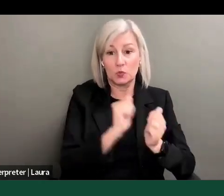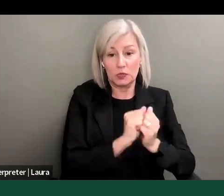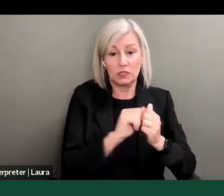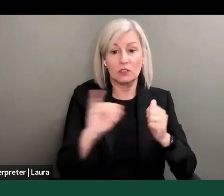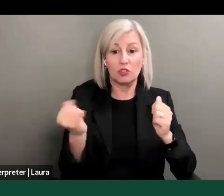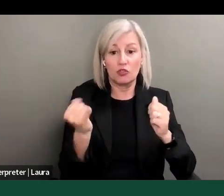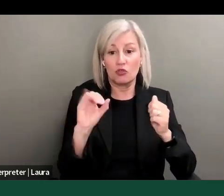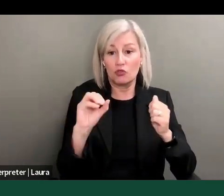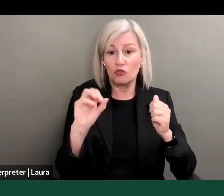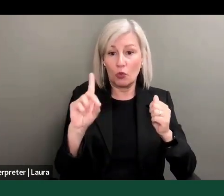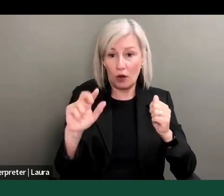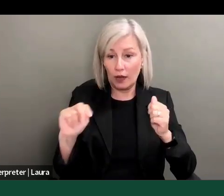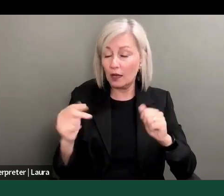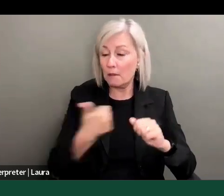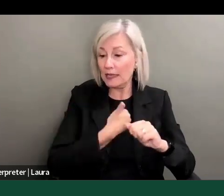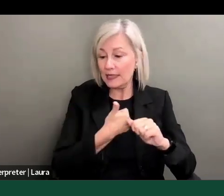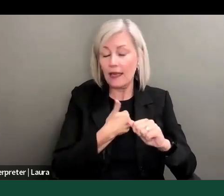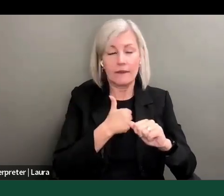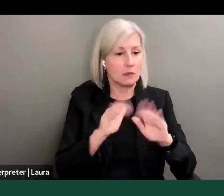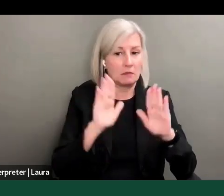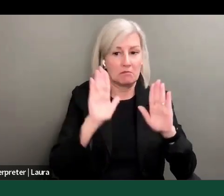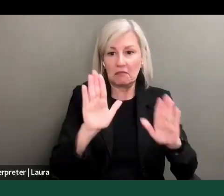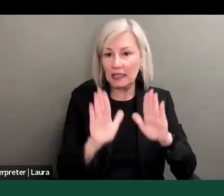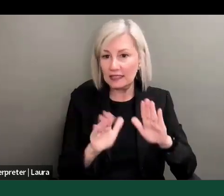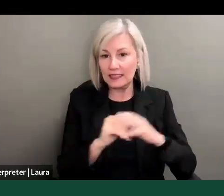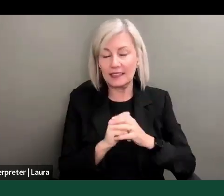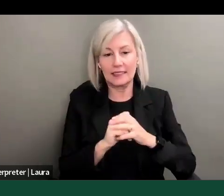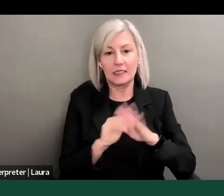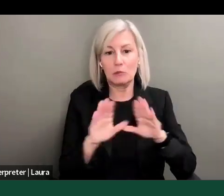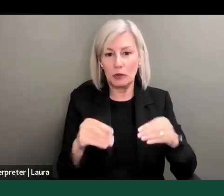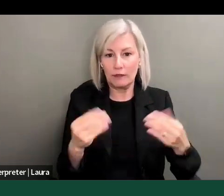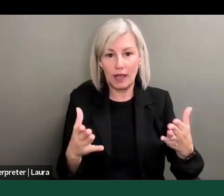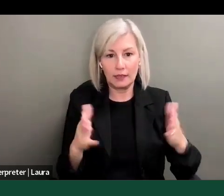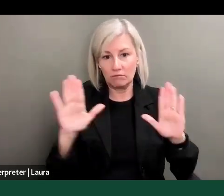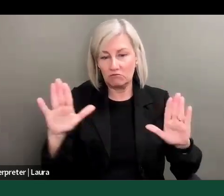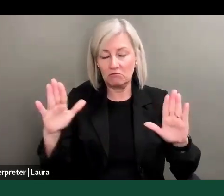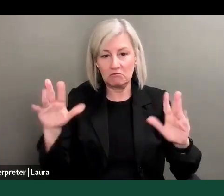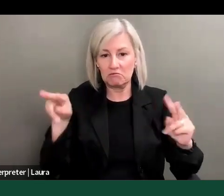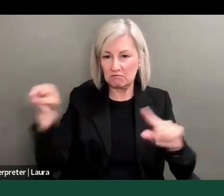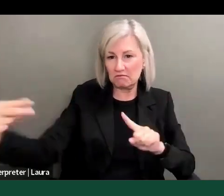fabulous and provides different insights. So it's highly recommended